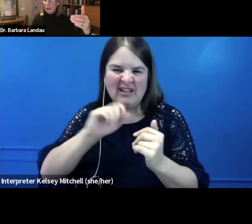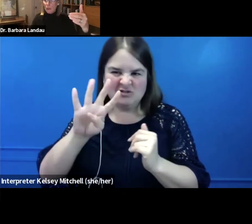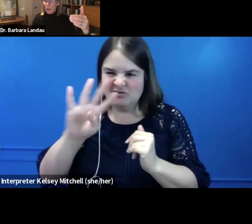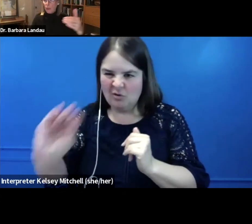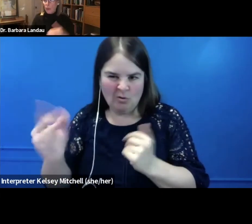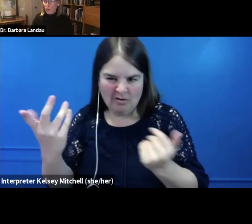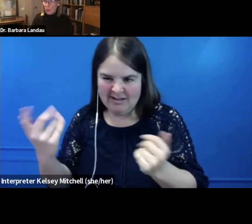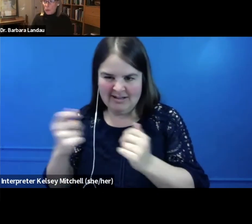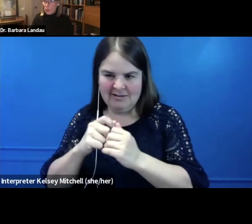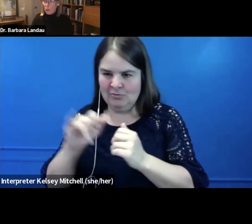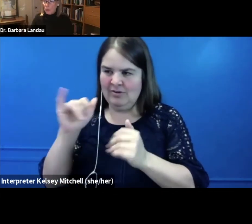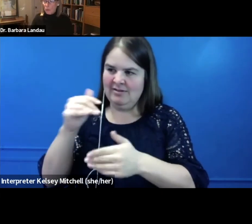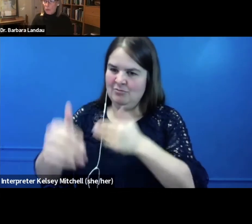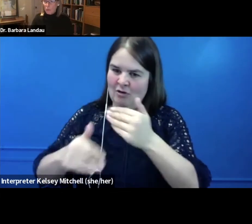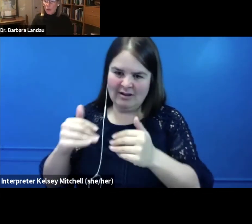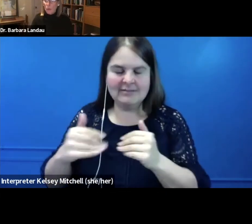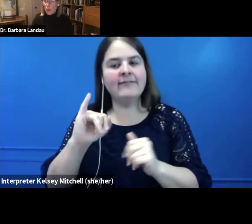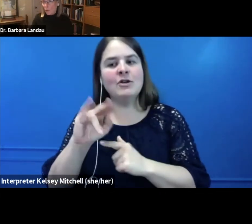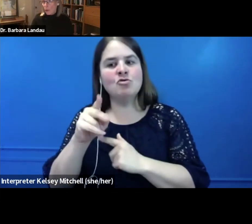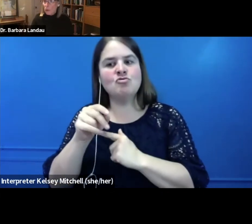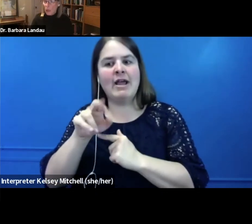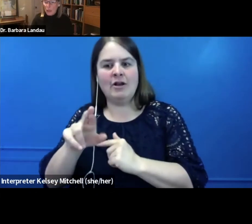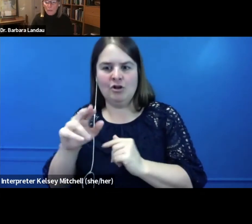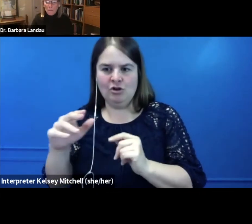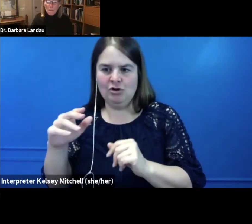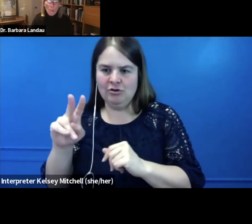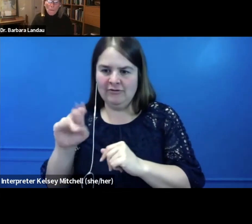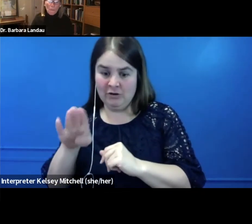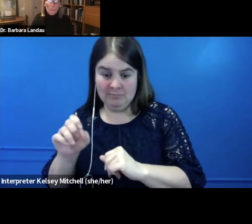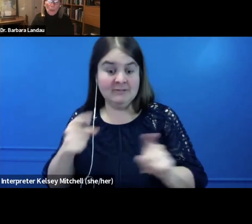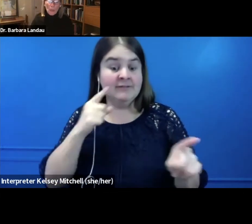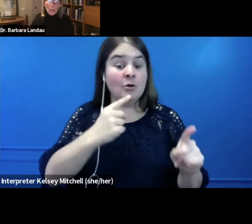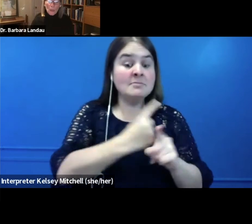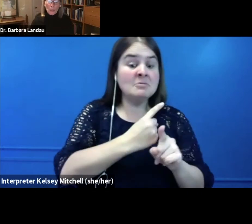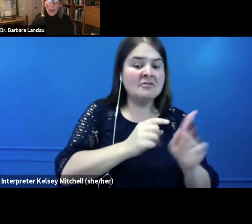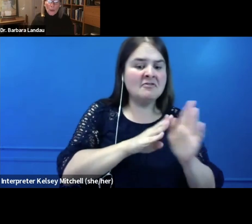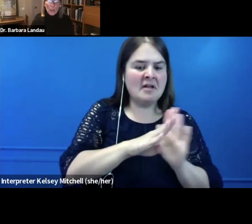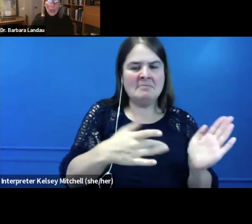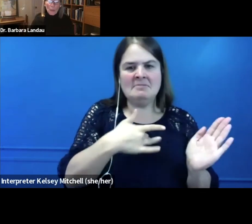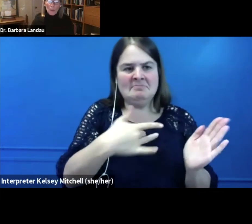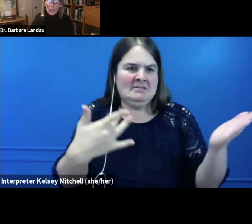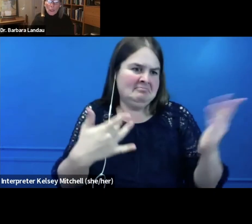in people with williams syndrome who over generalize